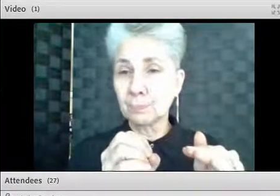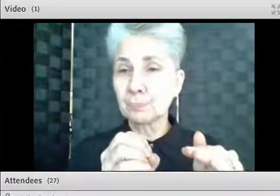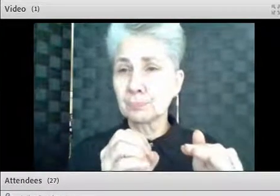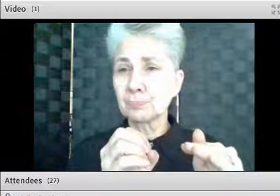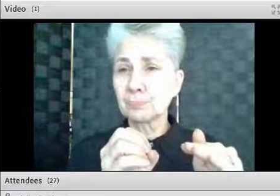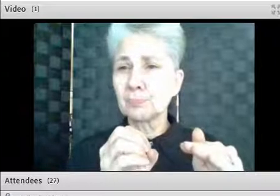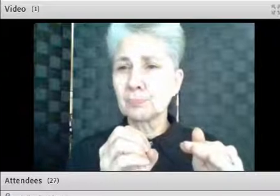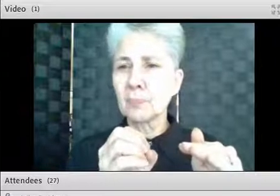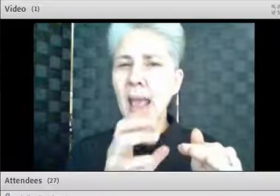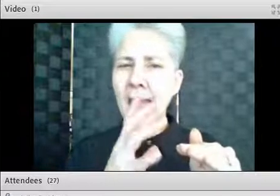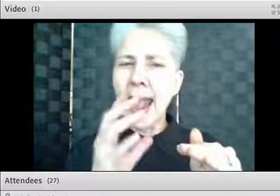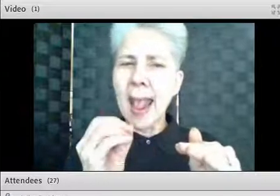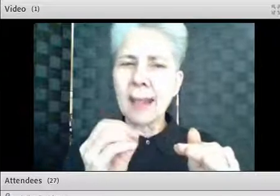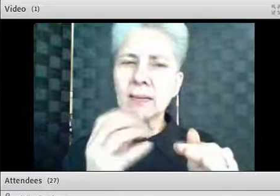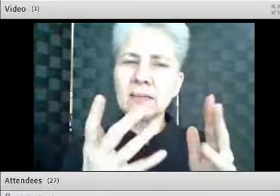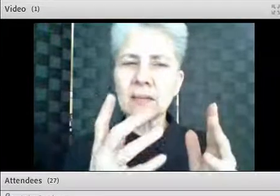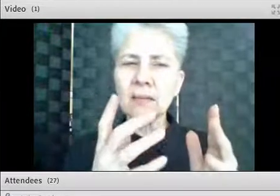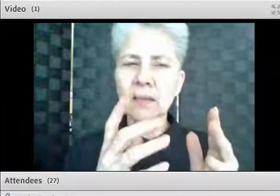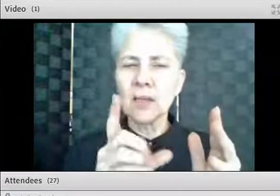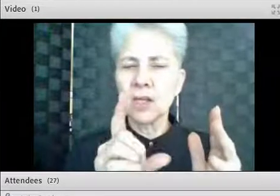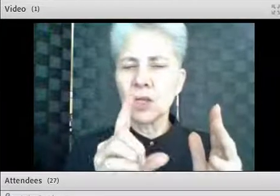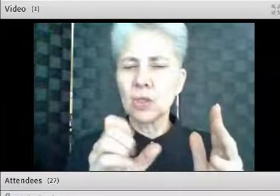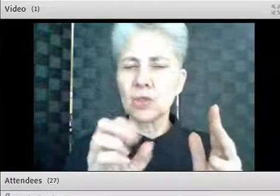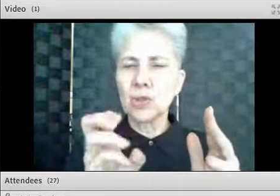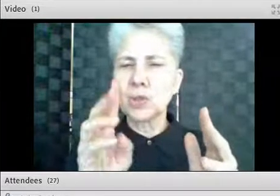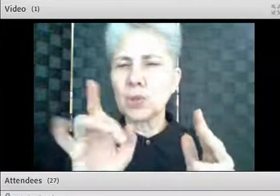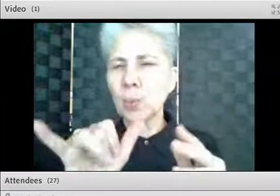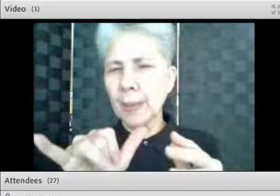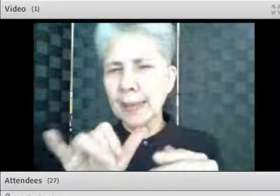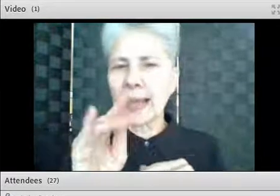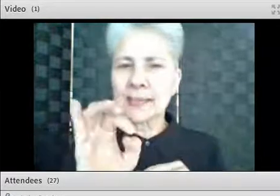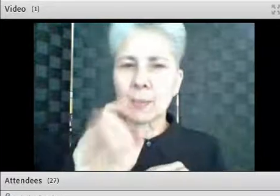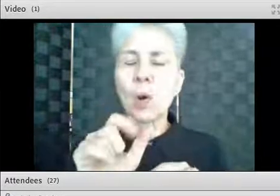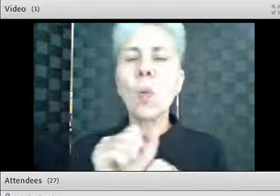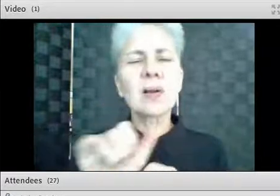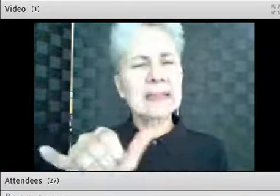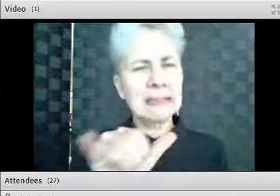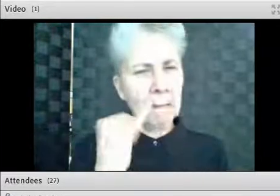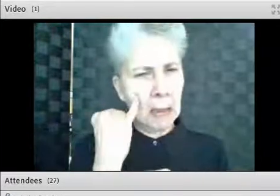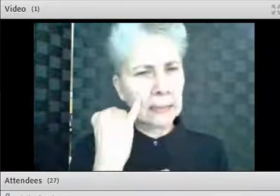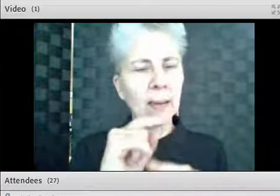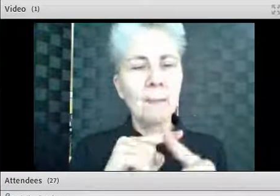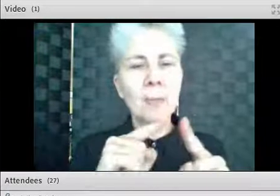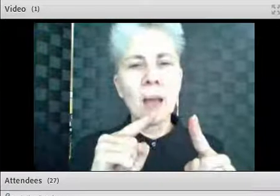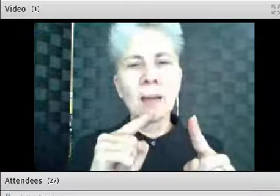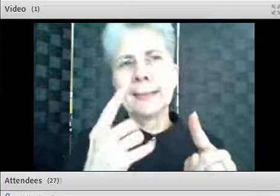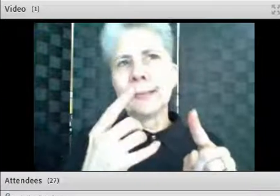And Dewey decimal works largely in the same way. It's just obviously we don't --